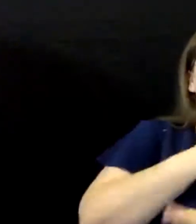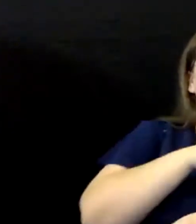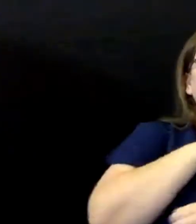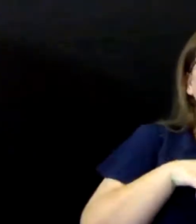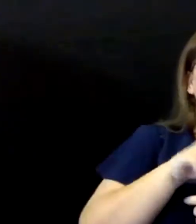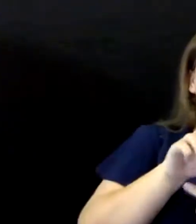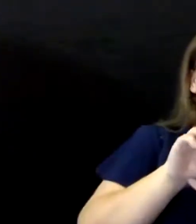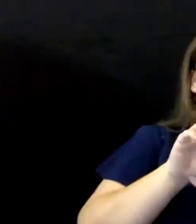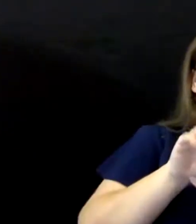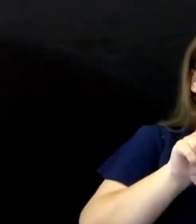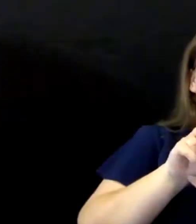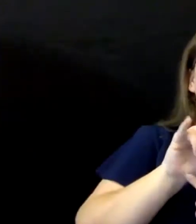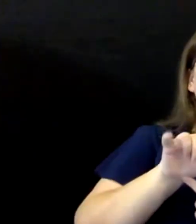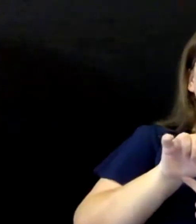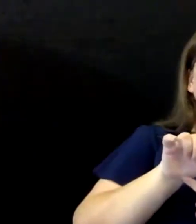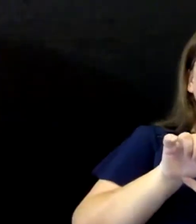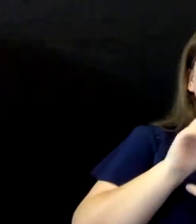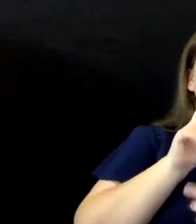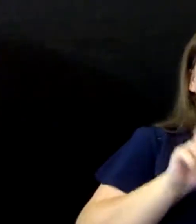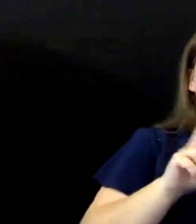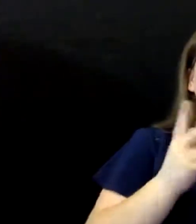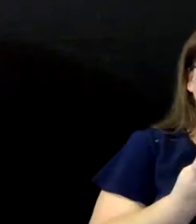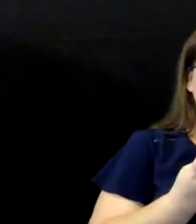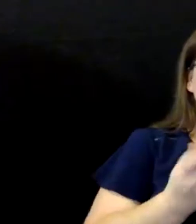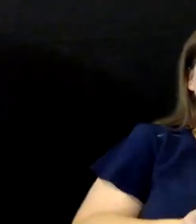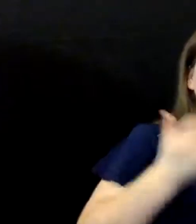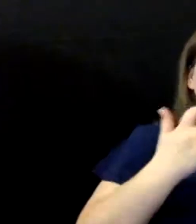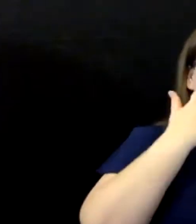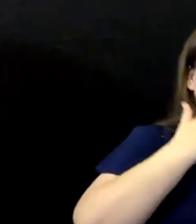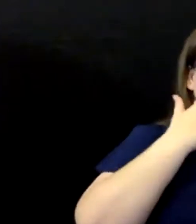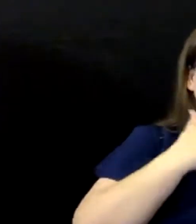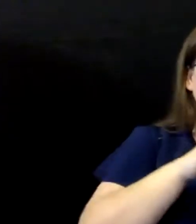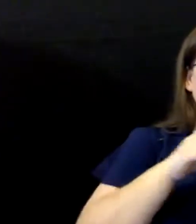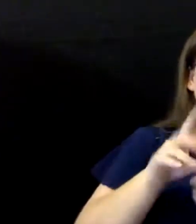Director of Operation for six years. Most recently, leading the COVID-19